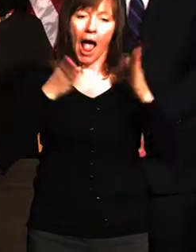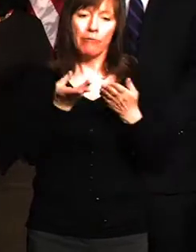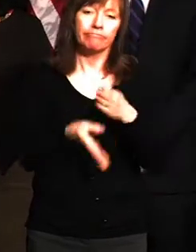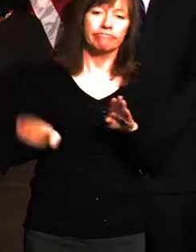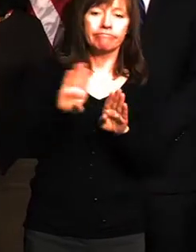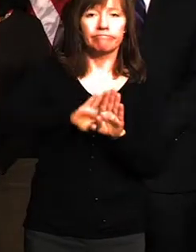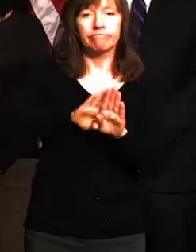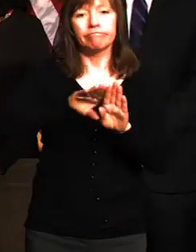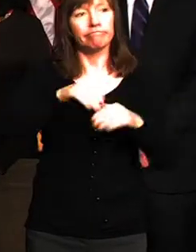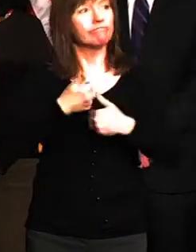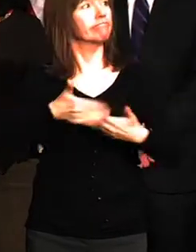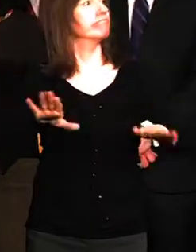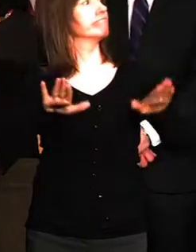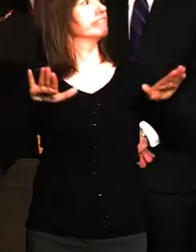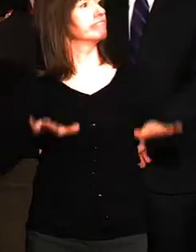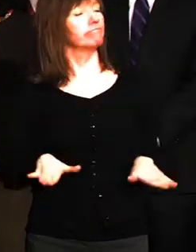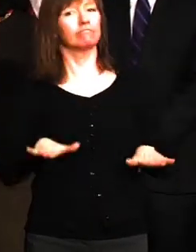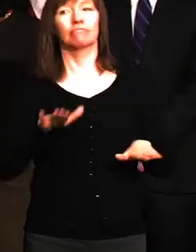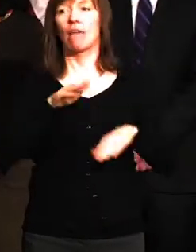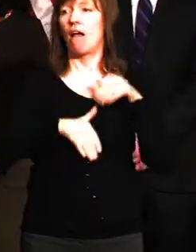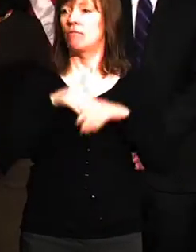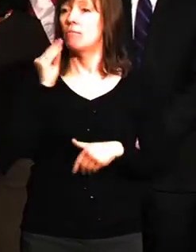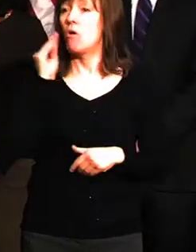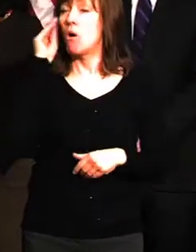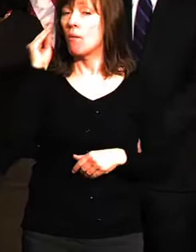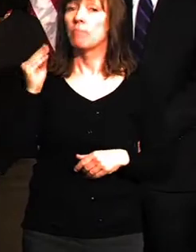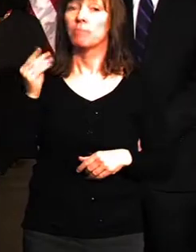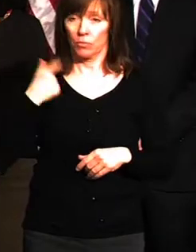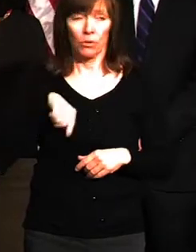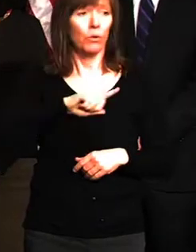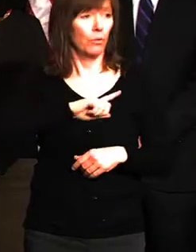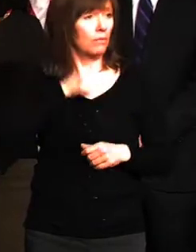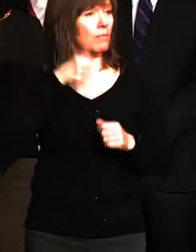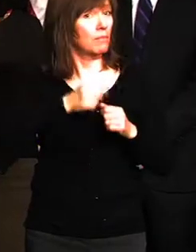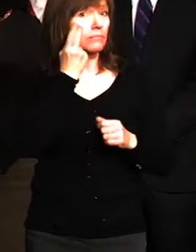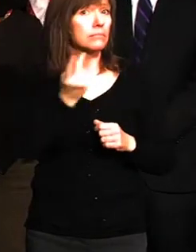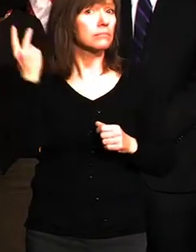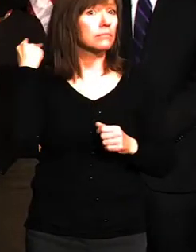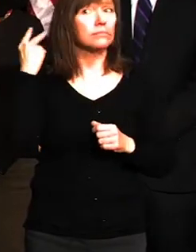our homes. I was poignantly reminded of the plight of individuals and families who are